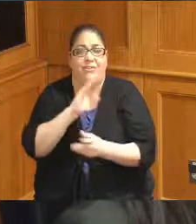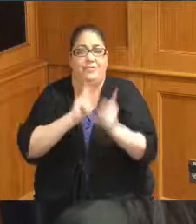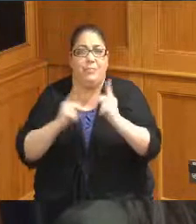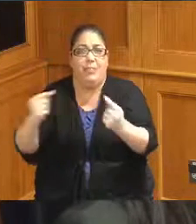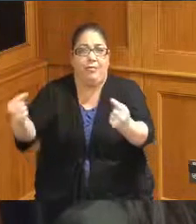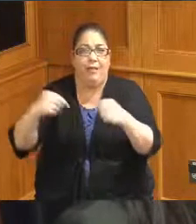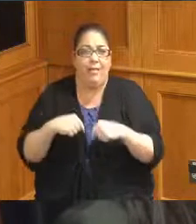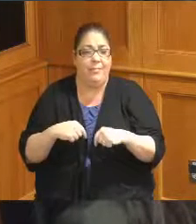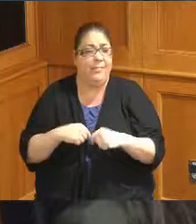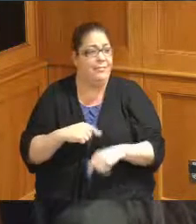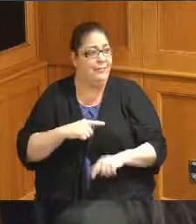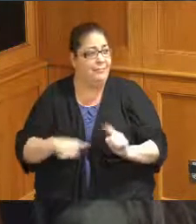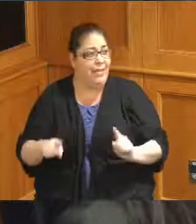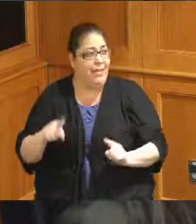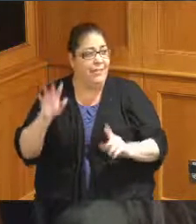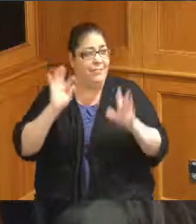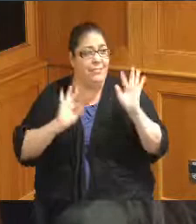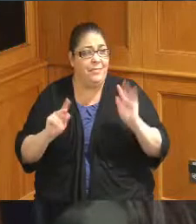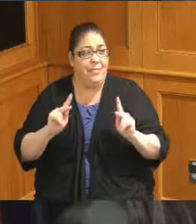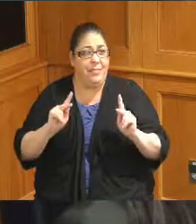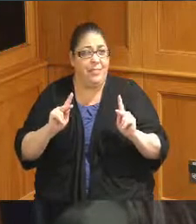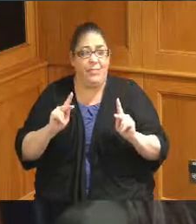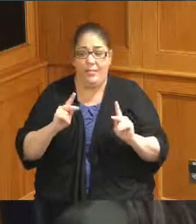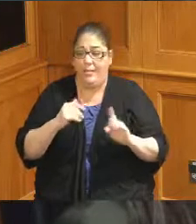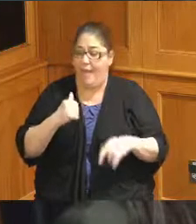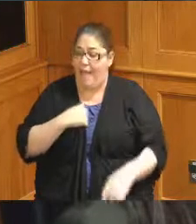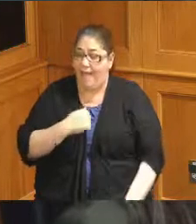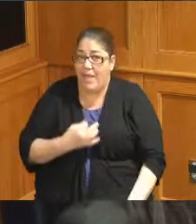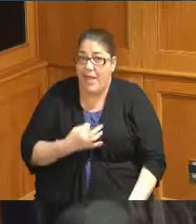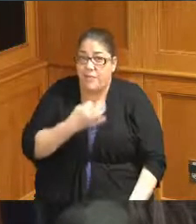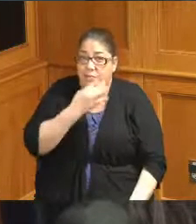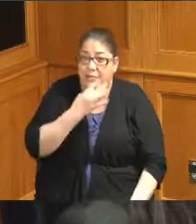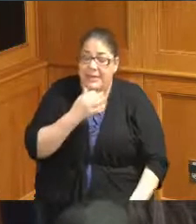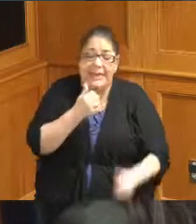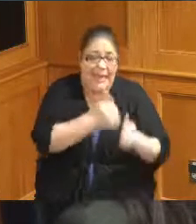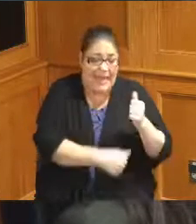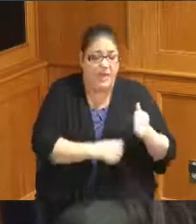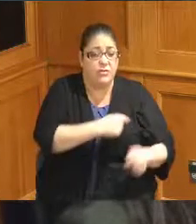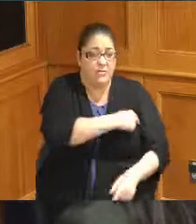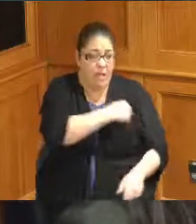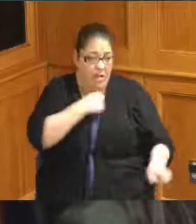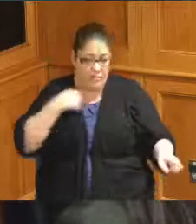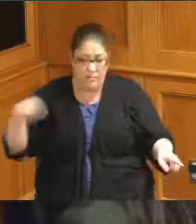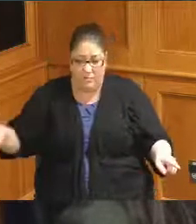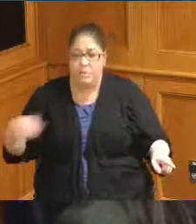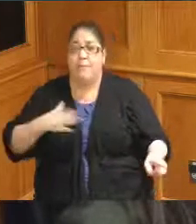someone who has expertise in this area we all have different expertise this is my expertise